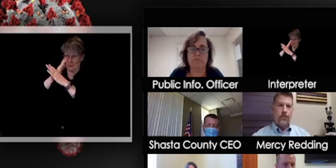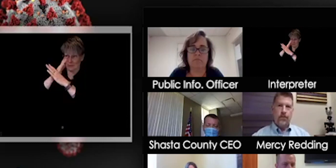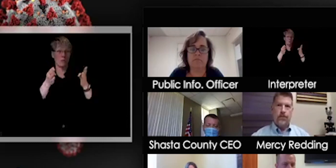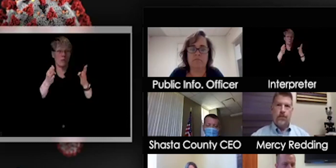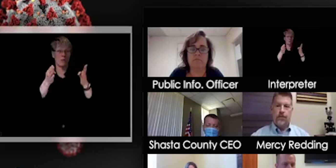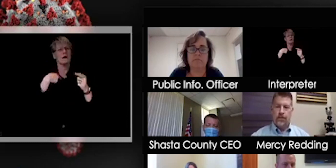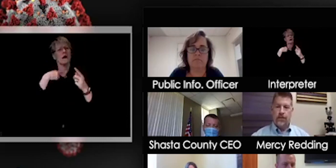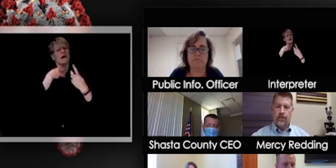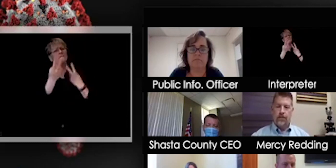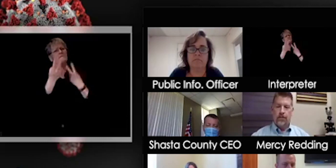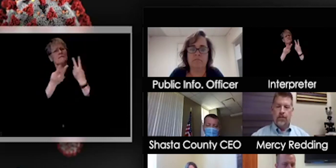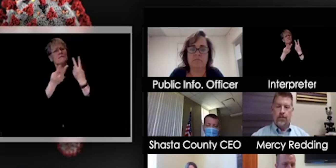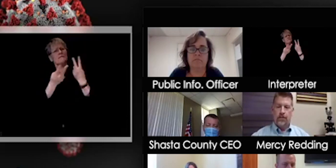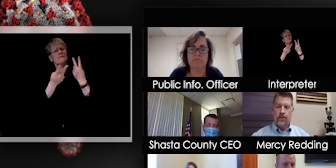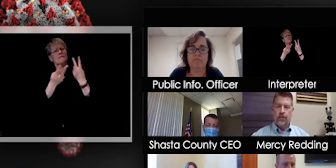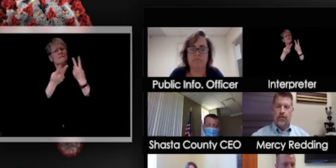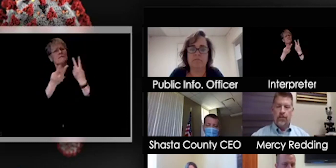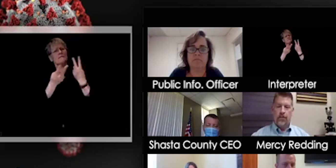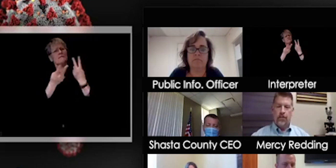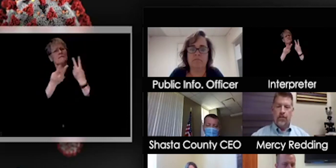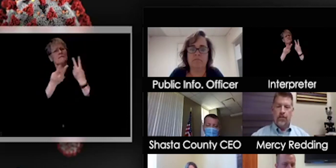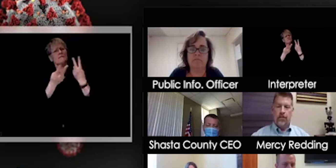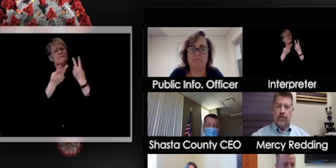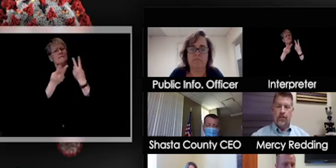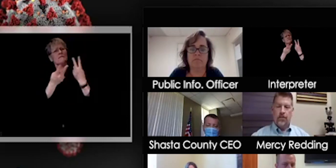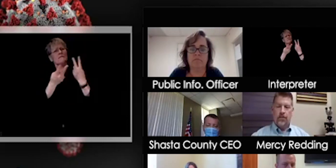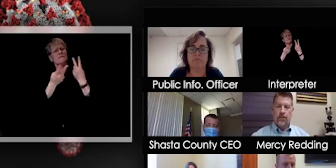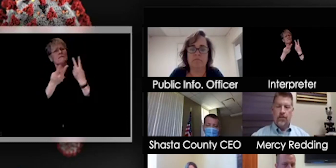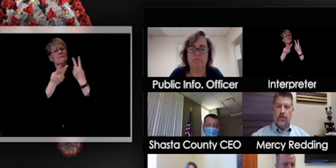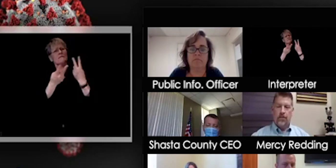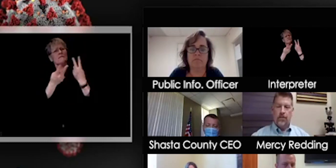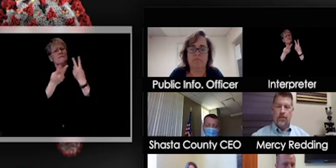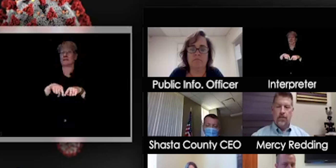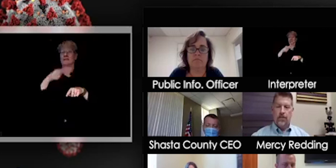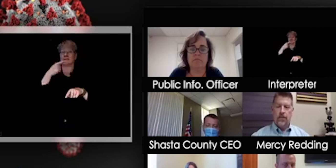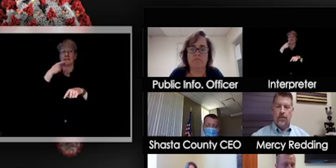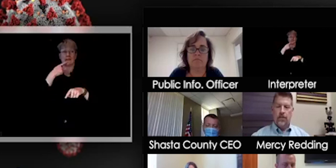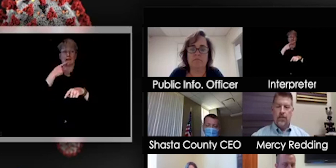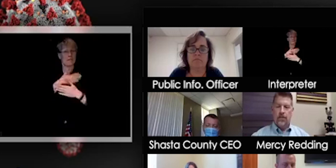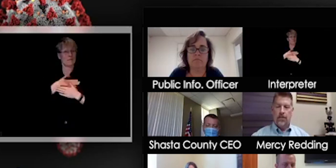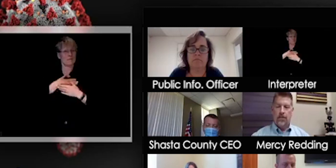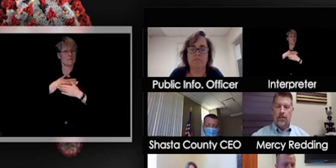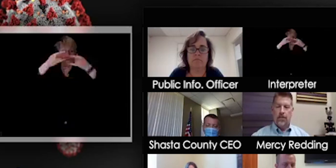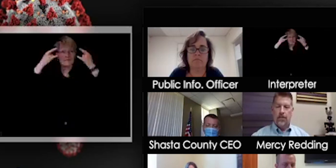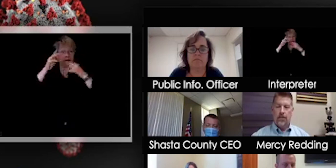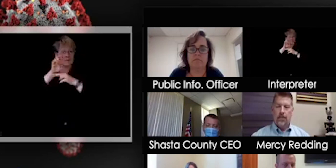masks when they come into their business and there are some people that follow that request